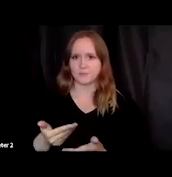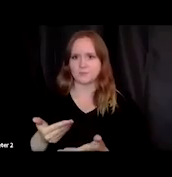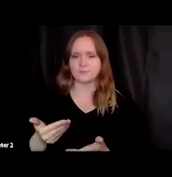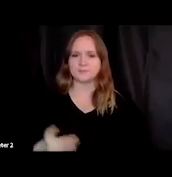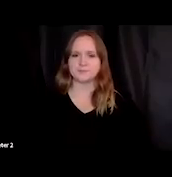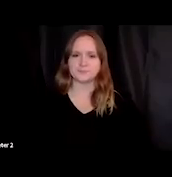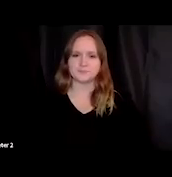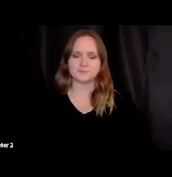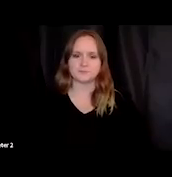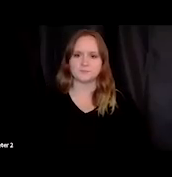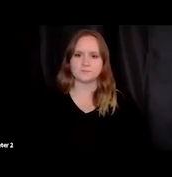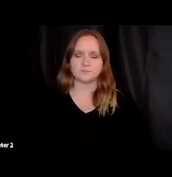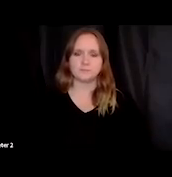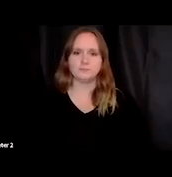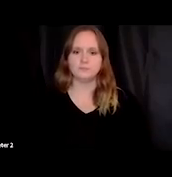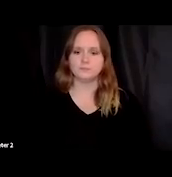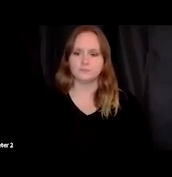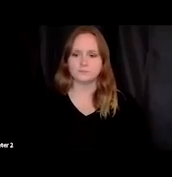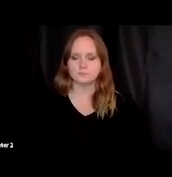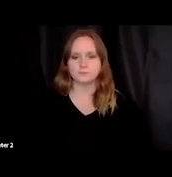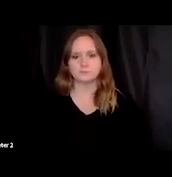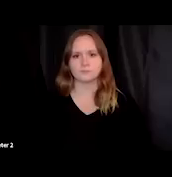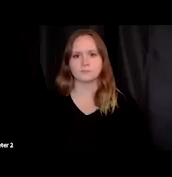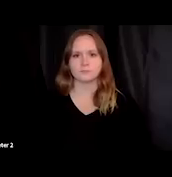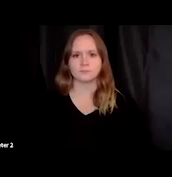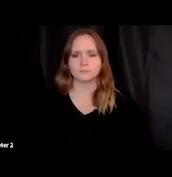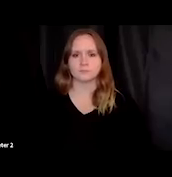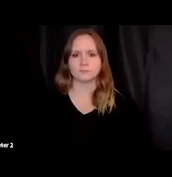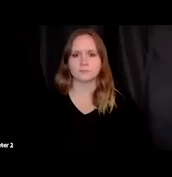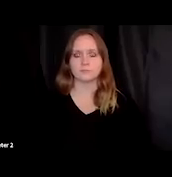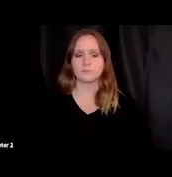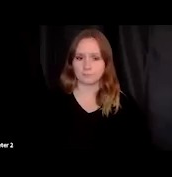and I am excited to speak with you about